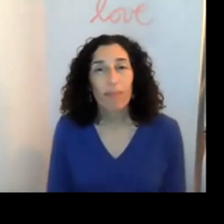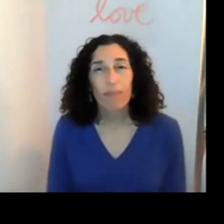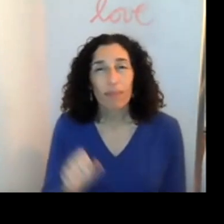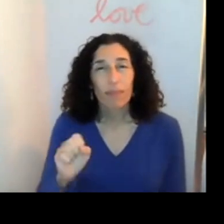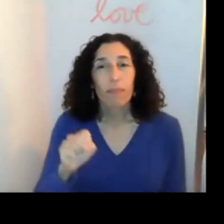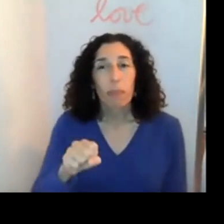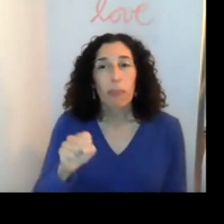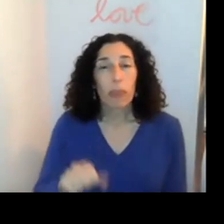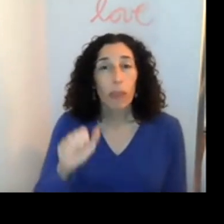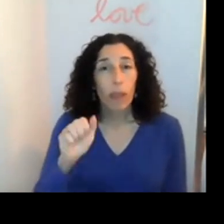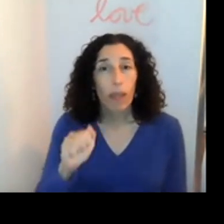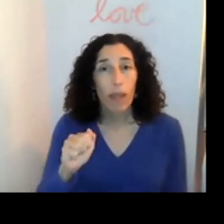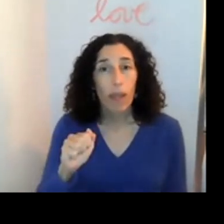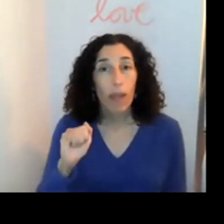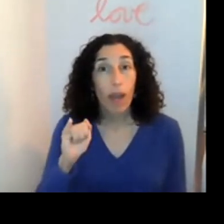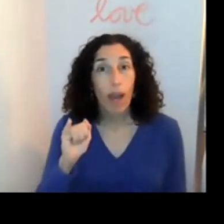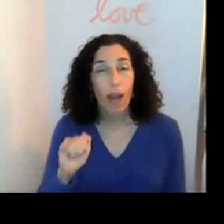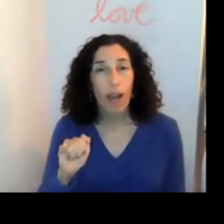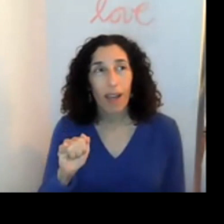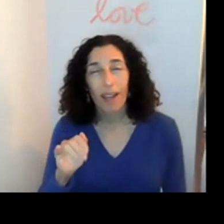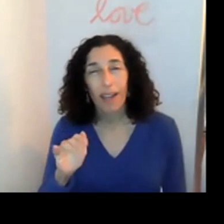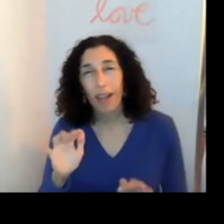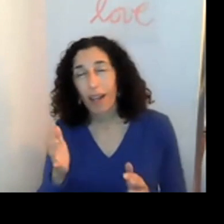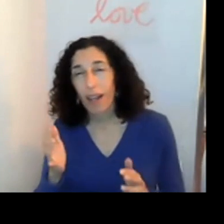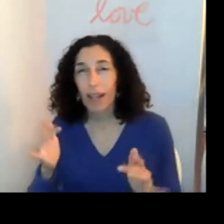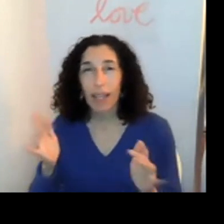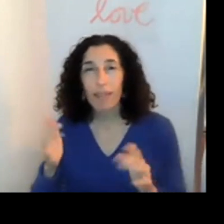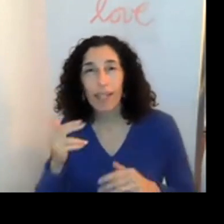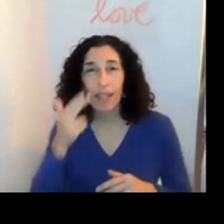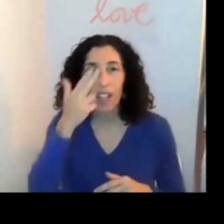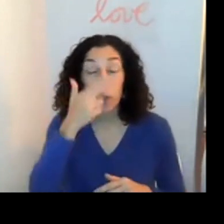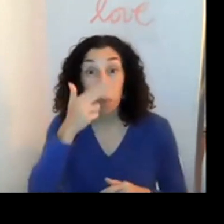the way that I post online. I do sometimes find myself like, yeah, kind of feel ‑‑